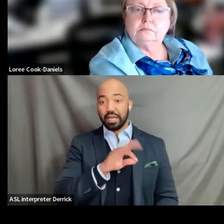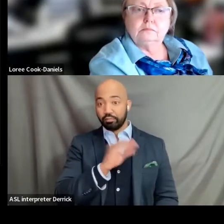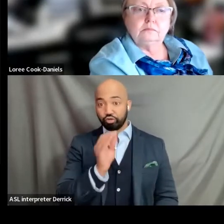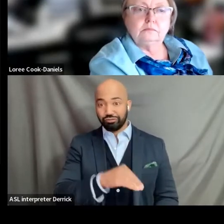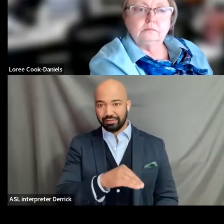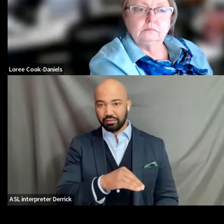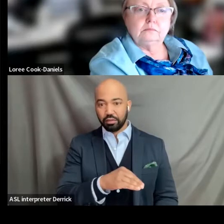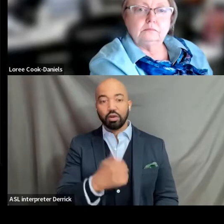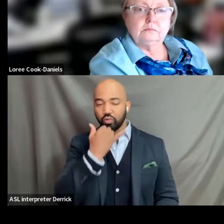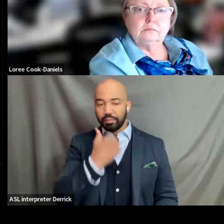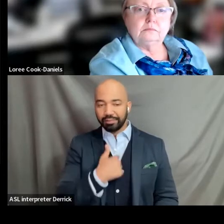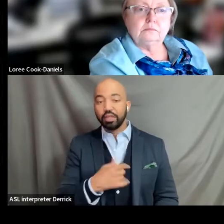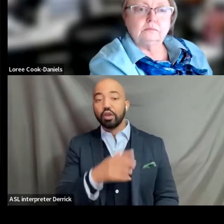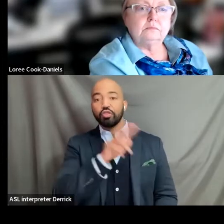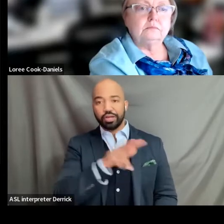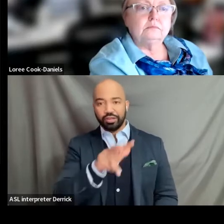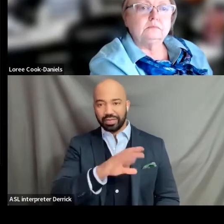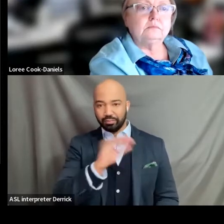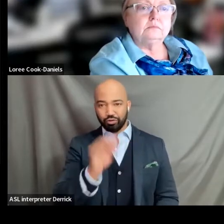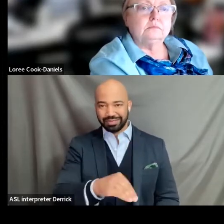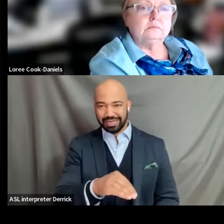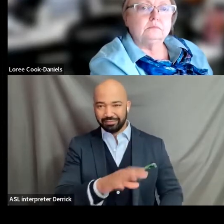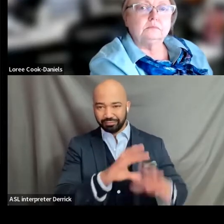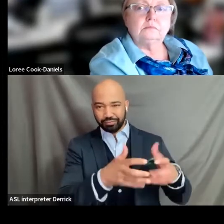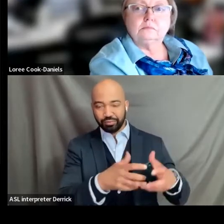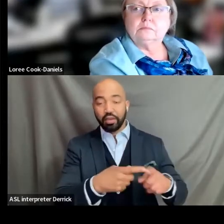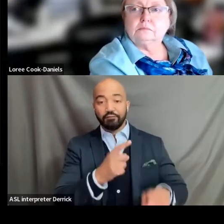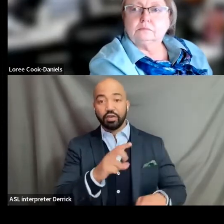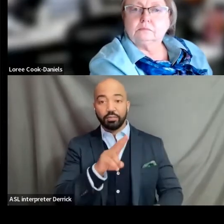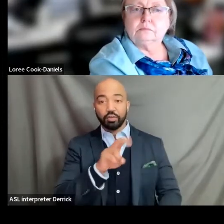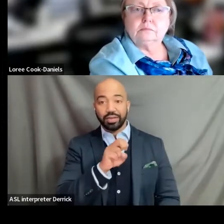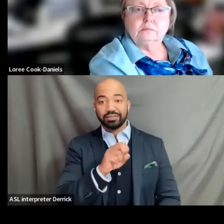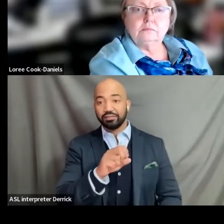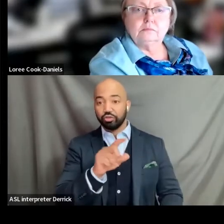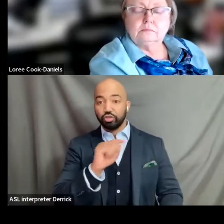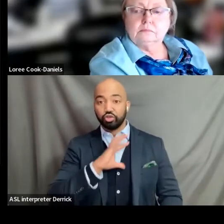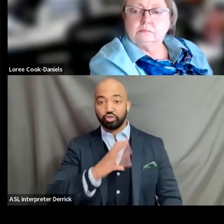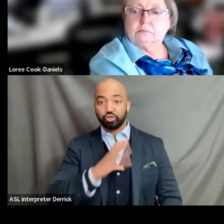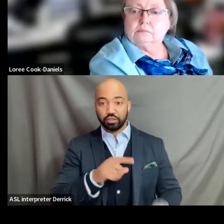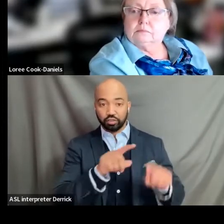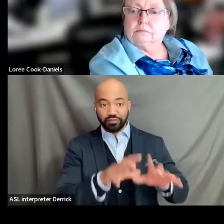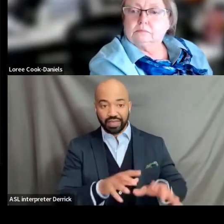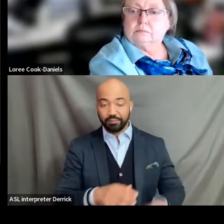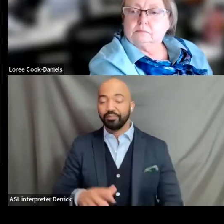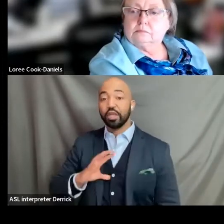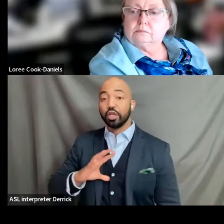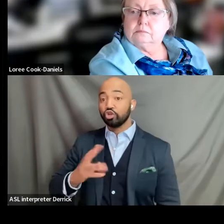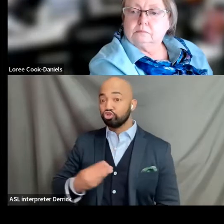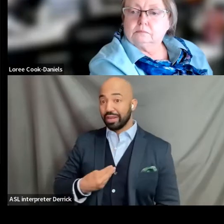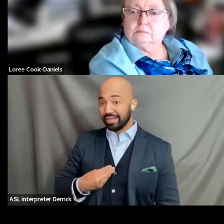sorry 33% of the sample size from the U.S. Trans Survey and then trans men, the other part that's not labeled